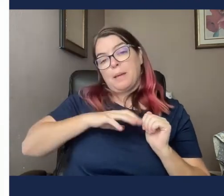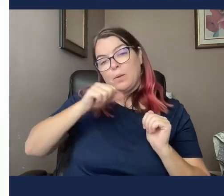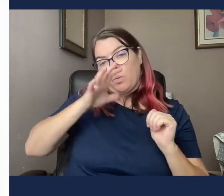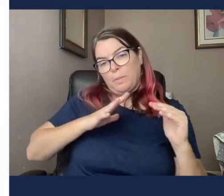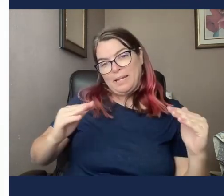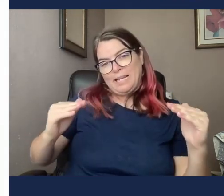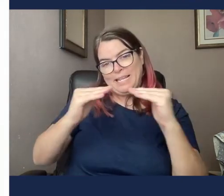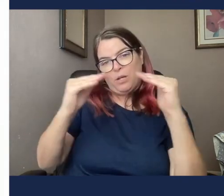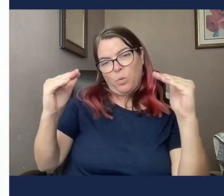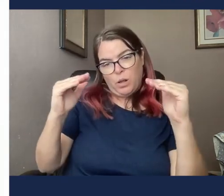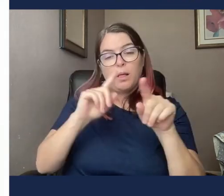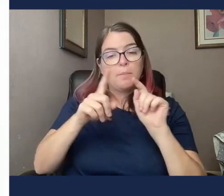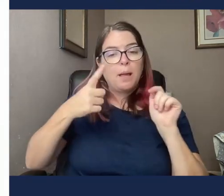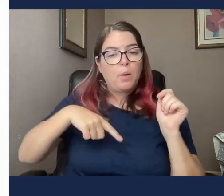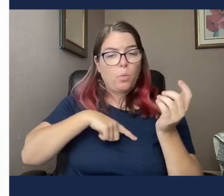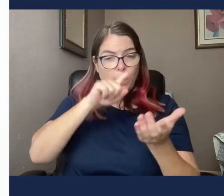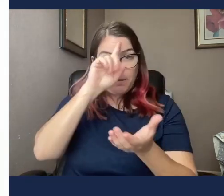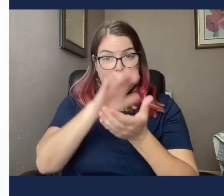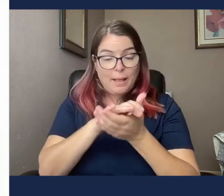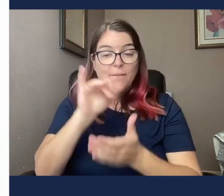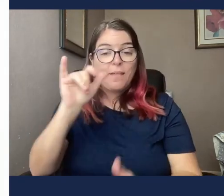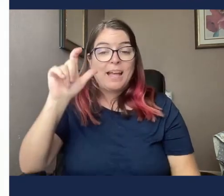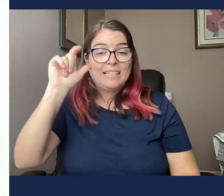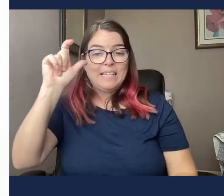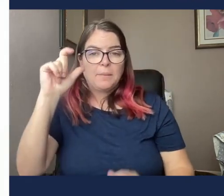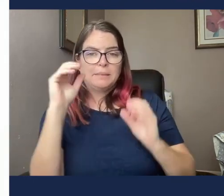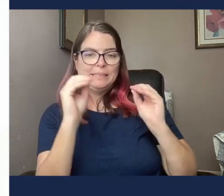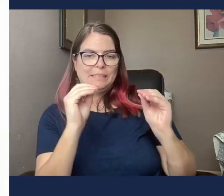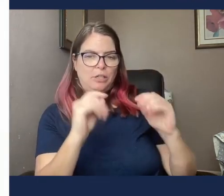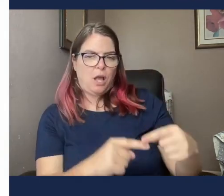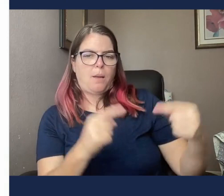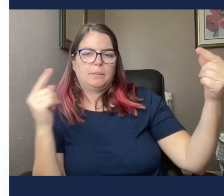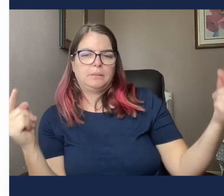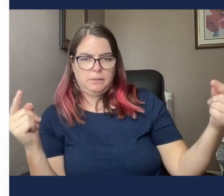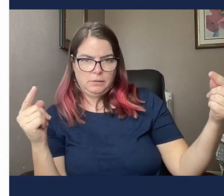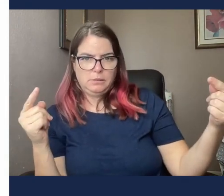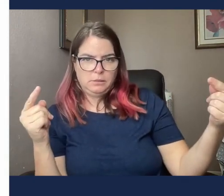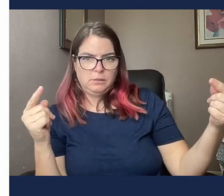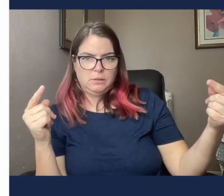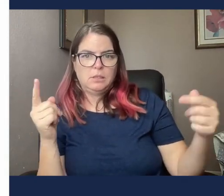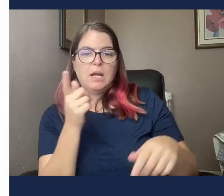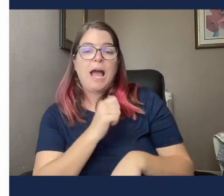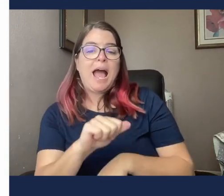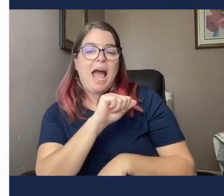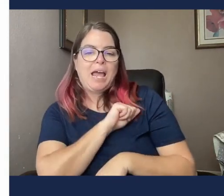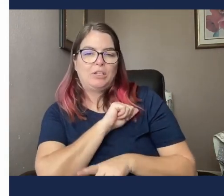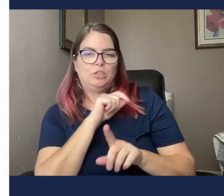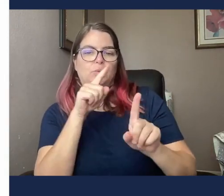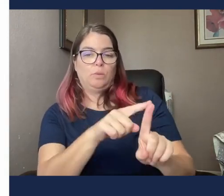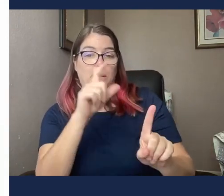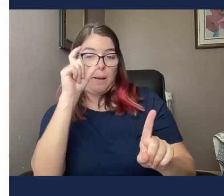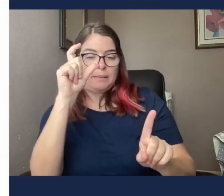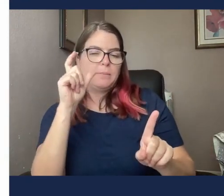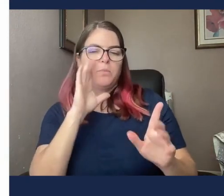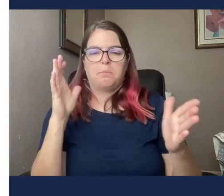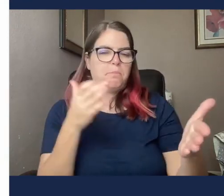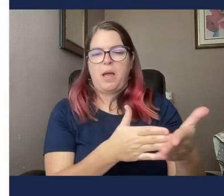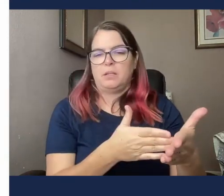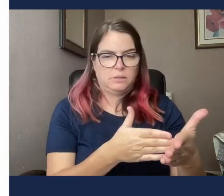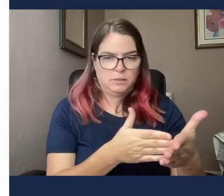Arabs have consistently been stereotypical. They're improving. But not nearly fast enough. Video games often take